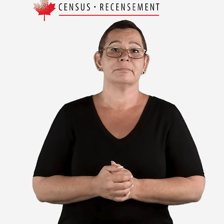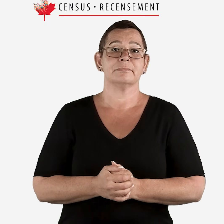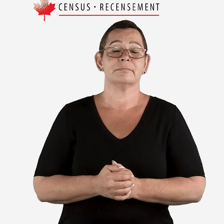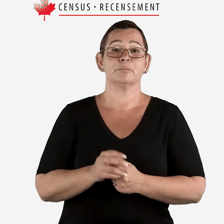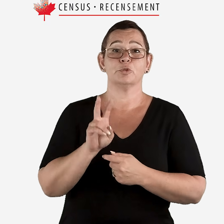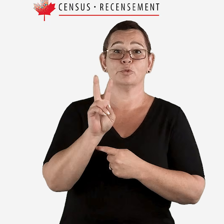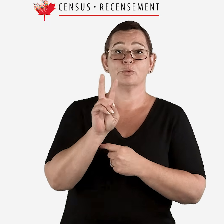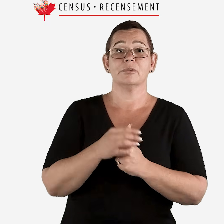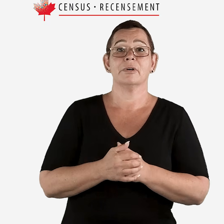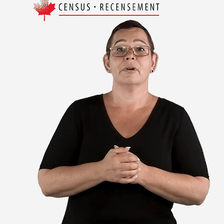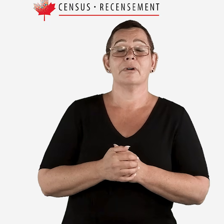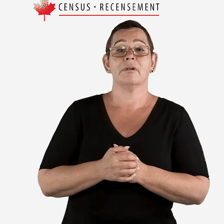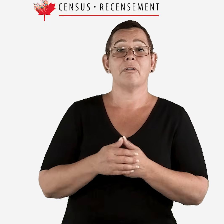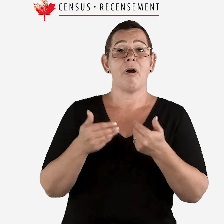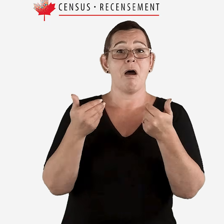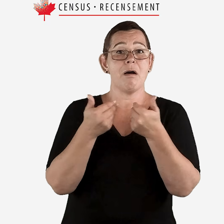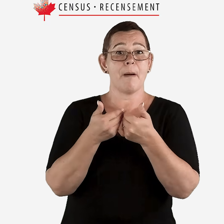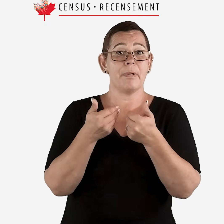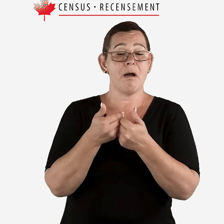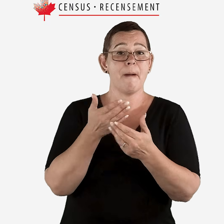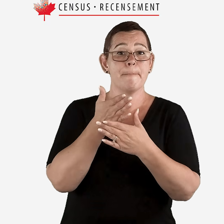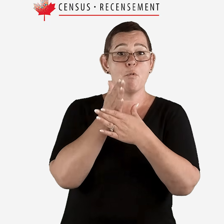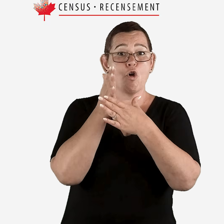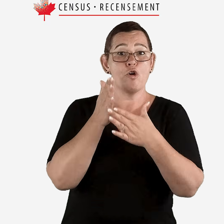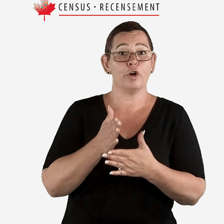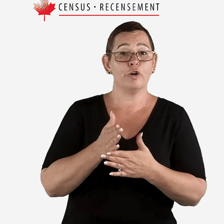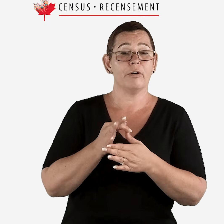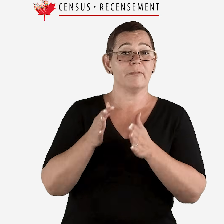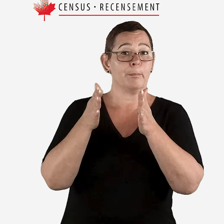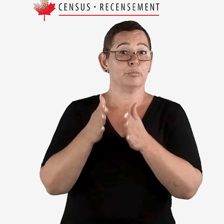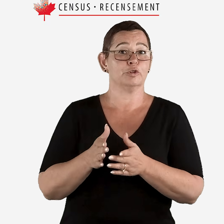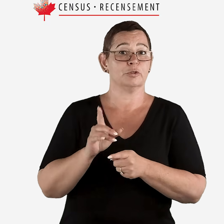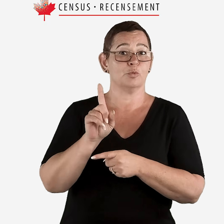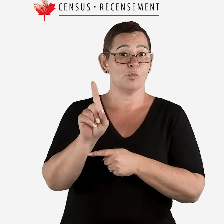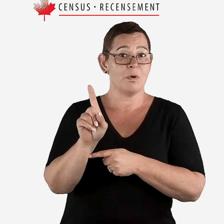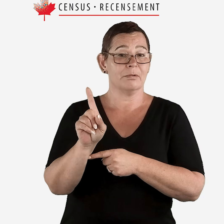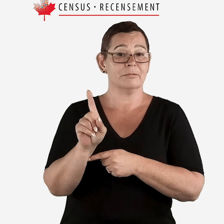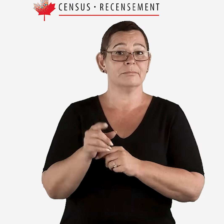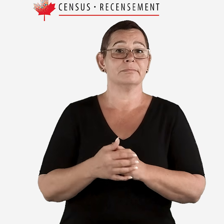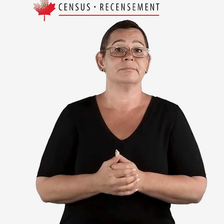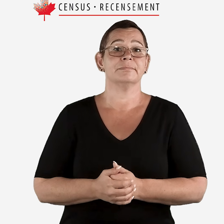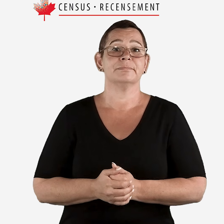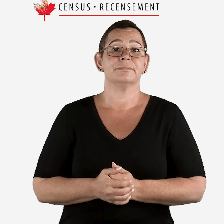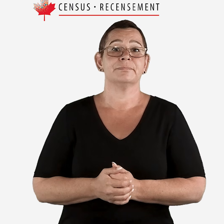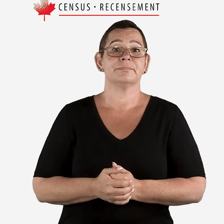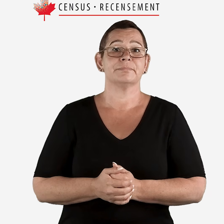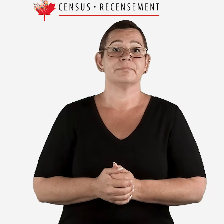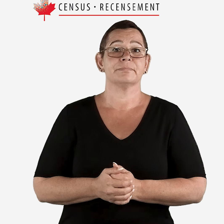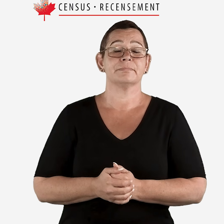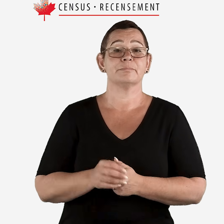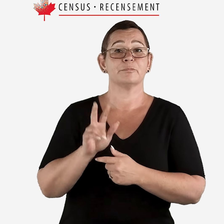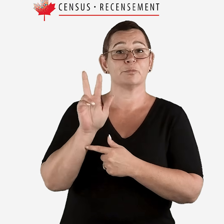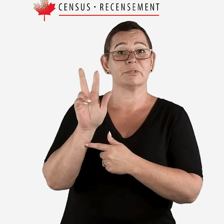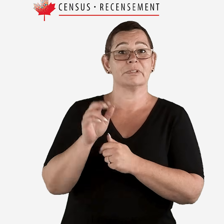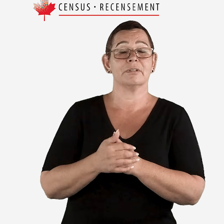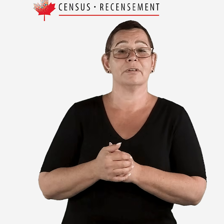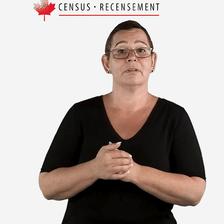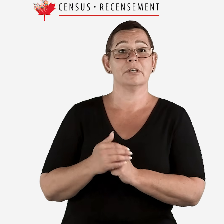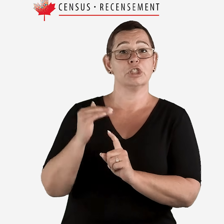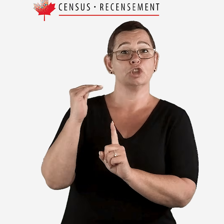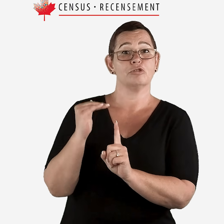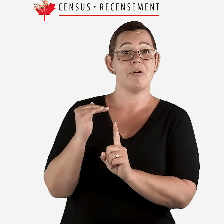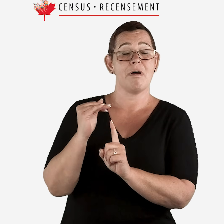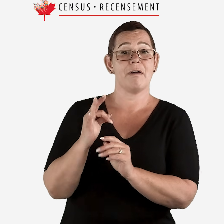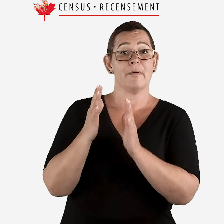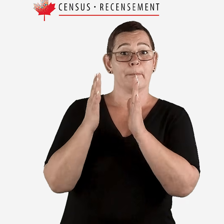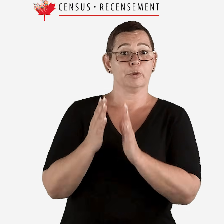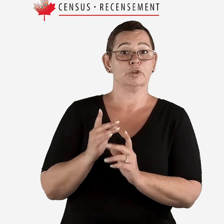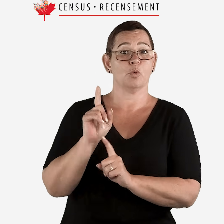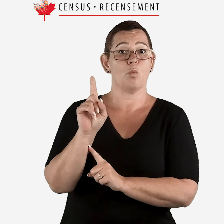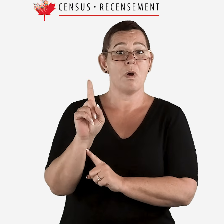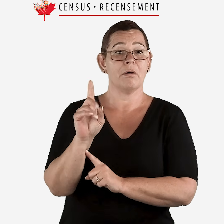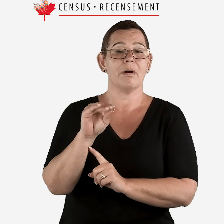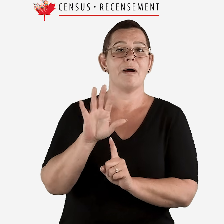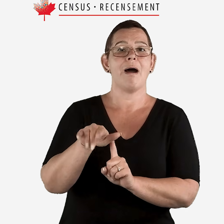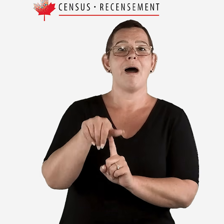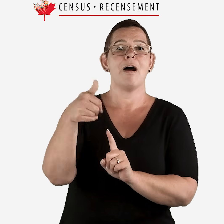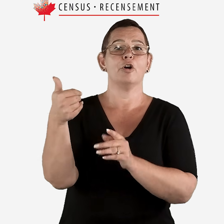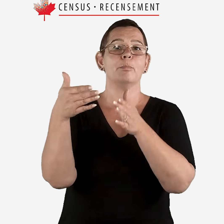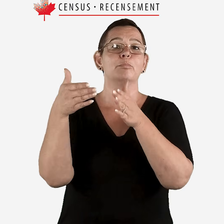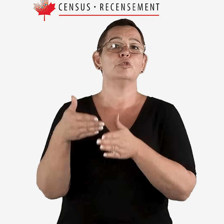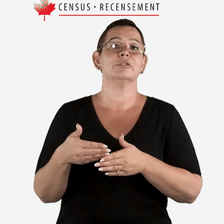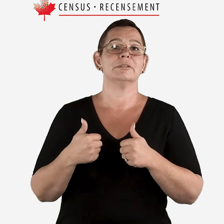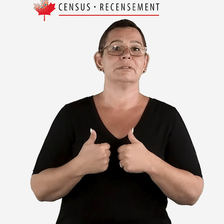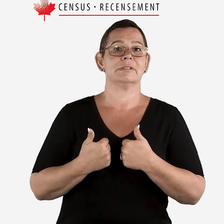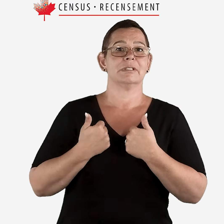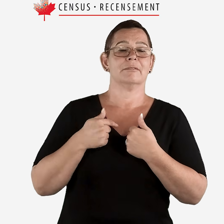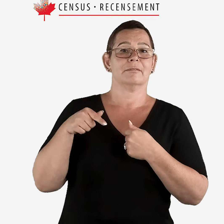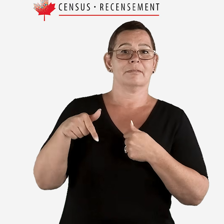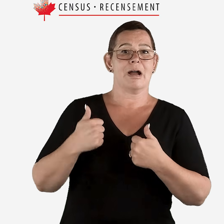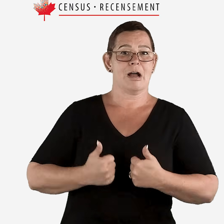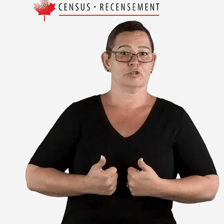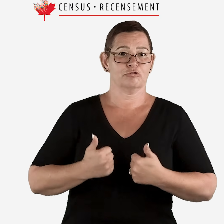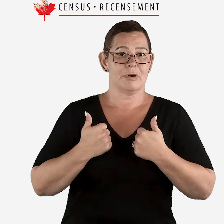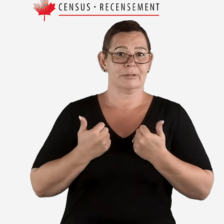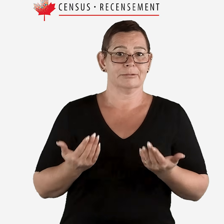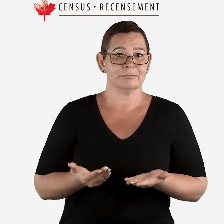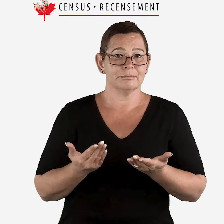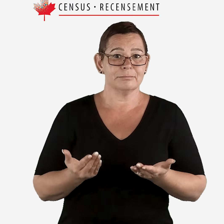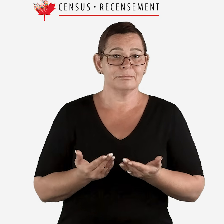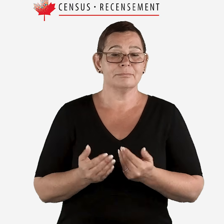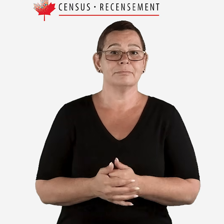Response option 2: Common-law partner of Person 1 Response option 3: Child of Person 1 and another person living at this address